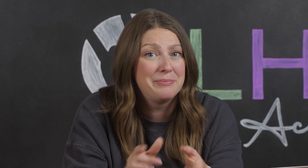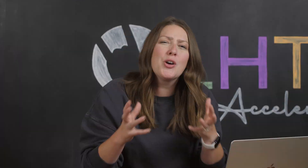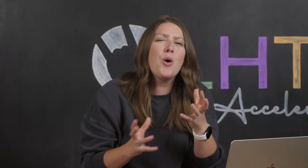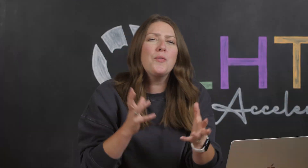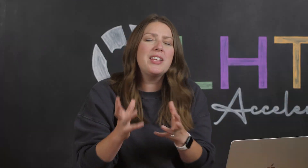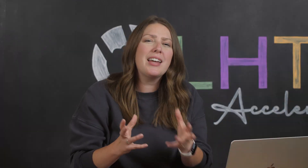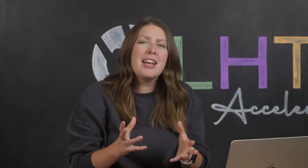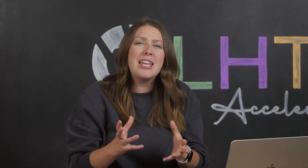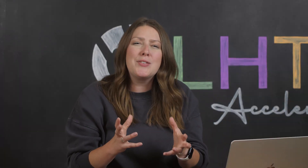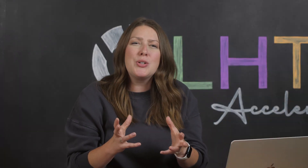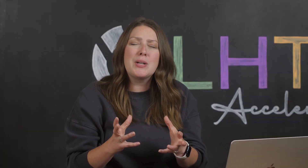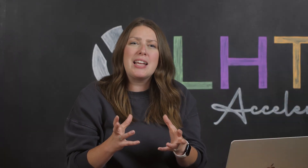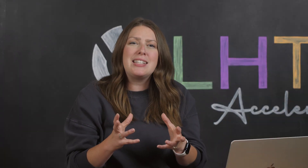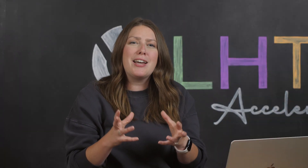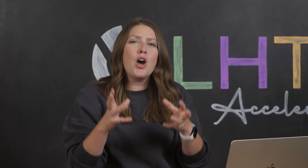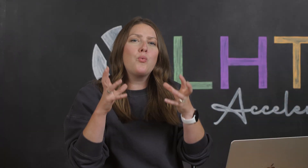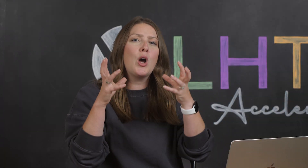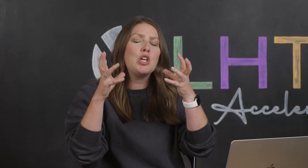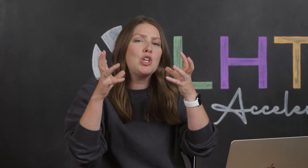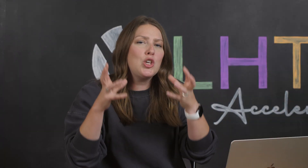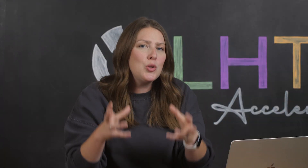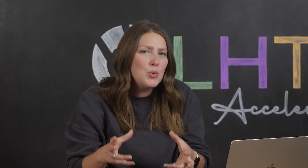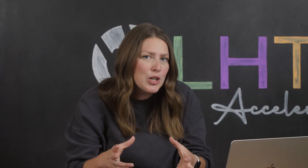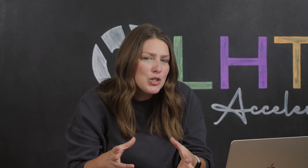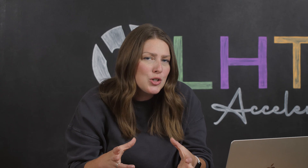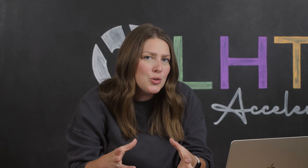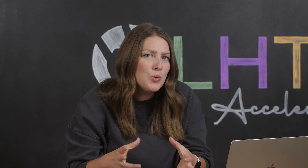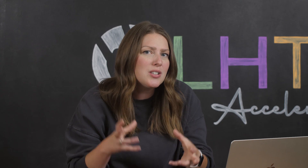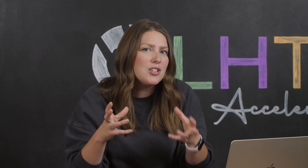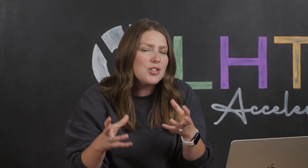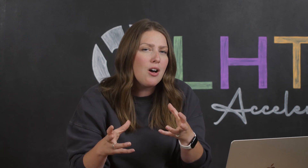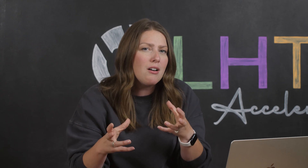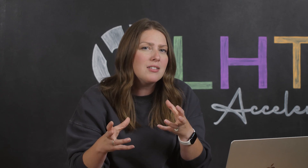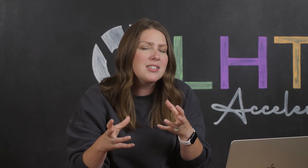So hopefully that kind of gives you an idea of what you can do to songs.